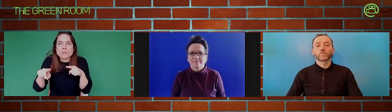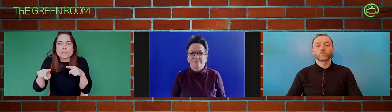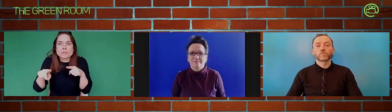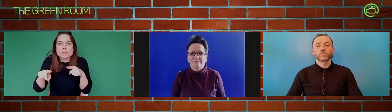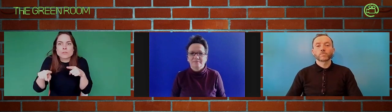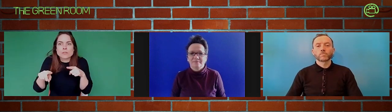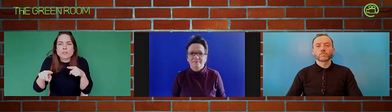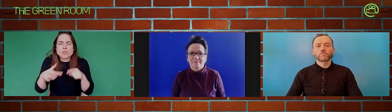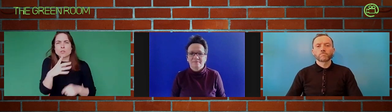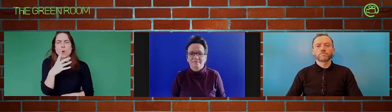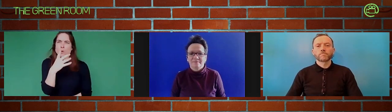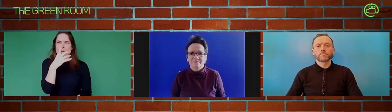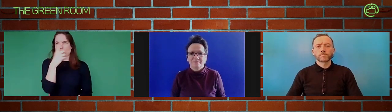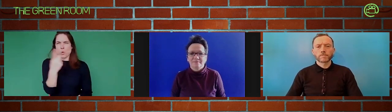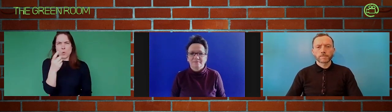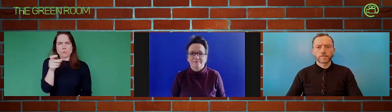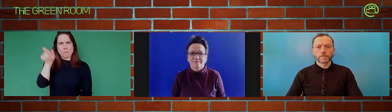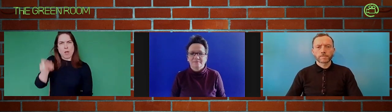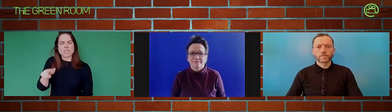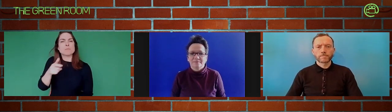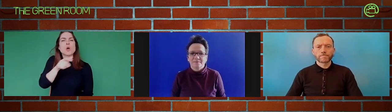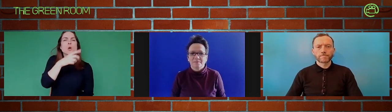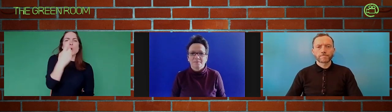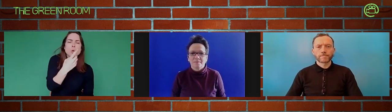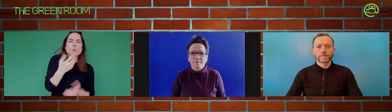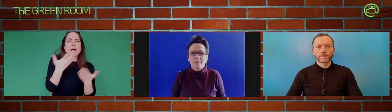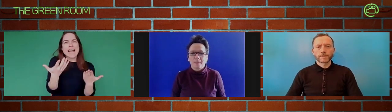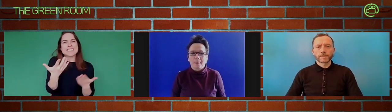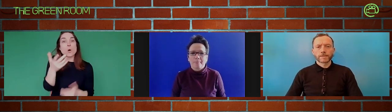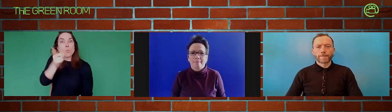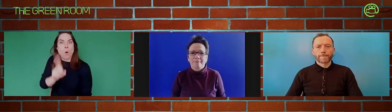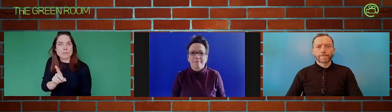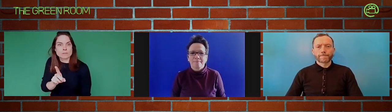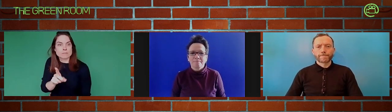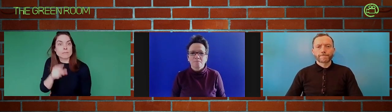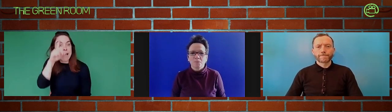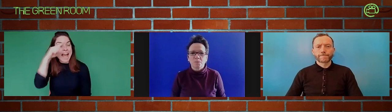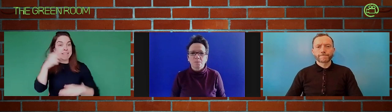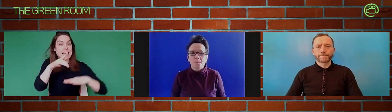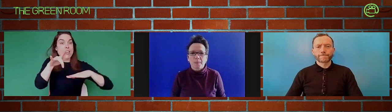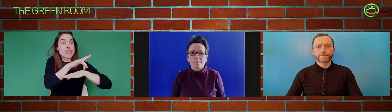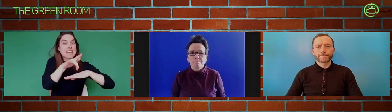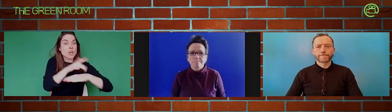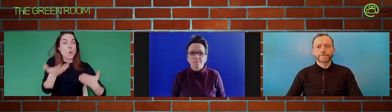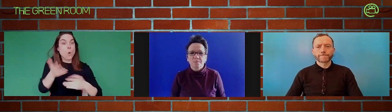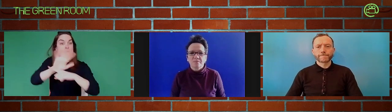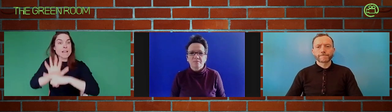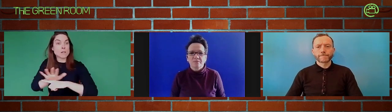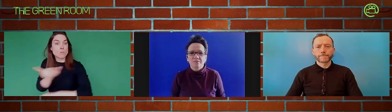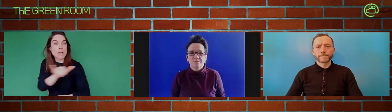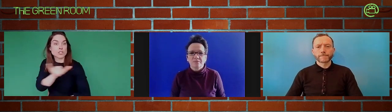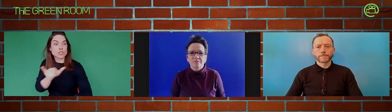what and who inspires you most? Right! Harri. Theatre or film? HM: Oh.... Theatre